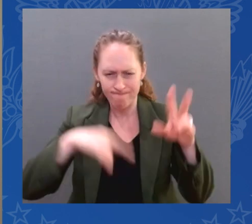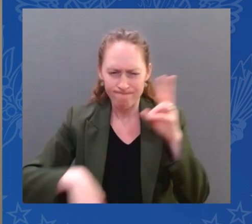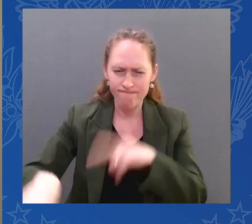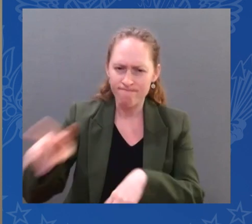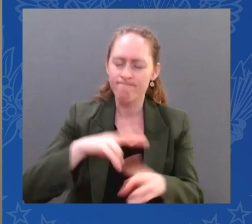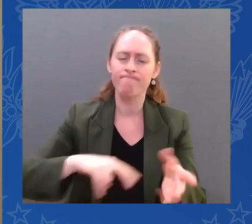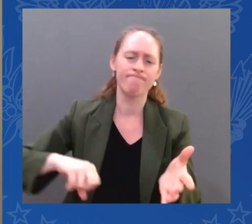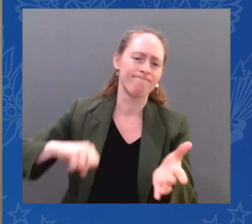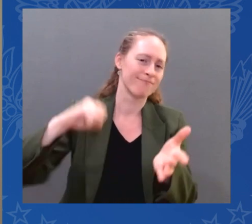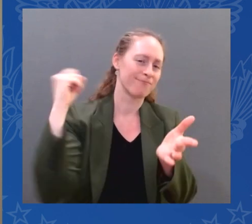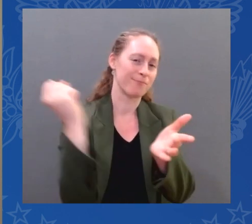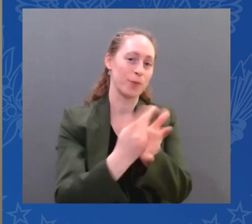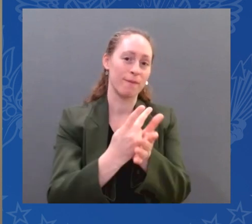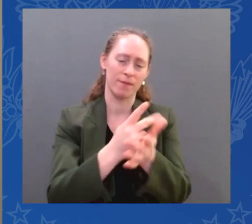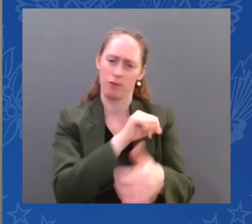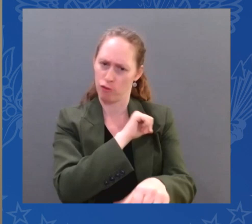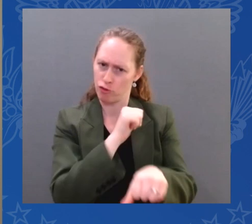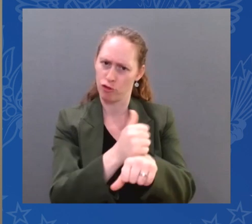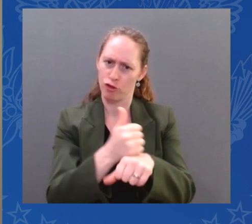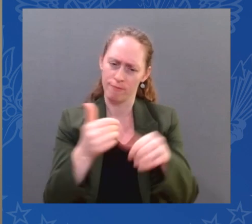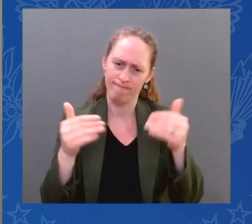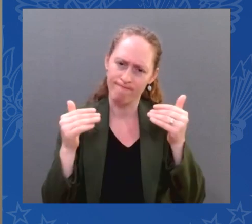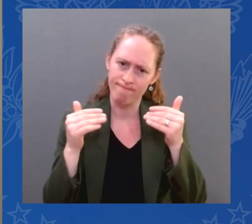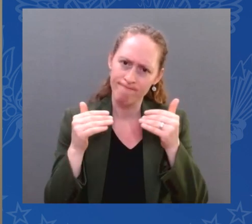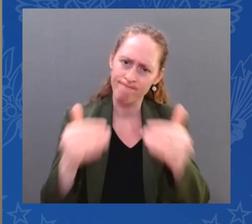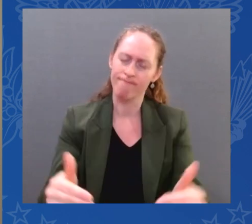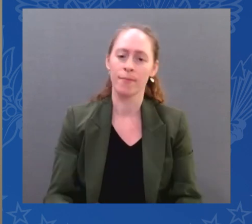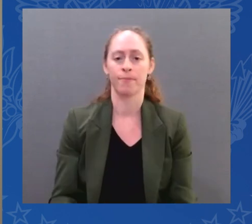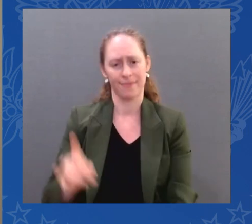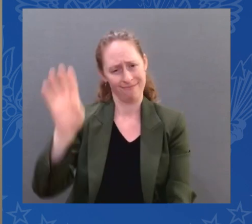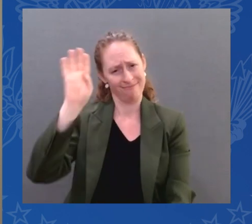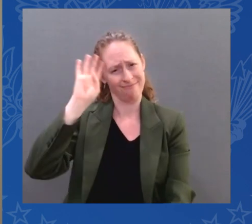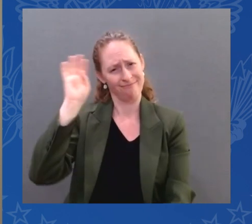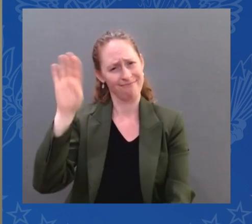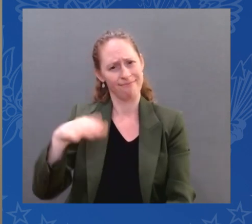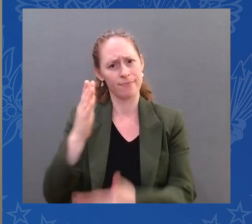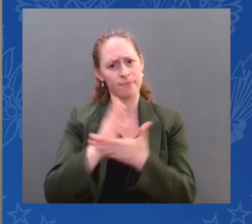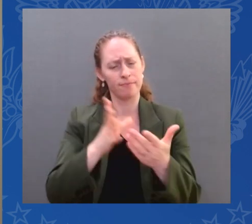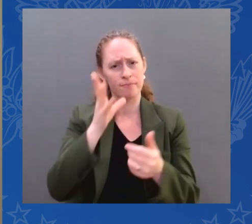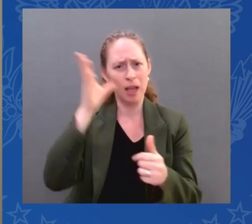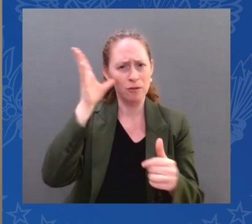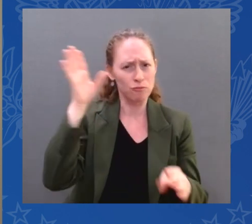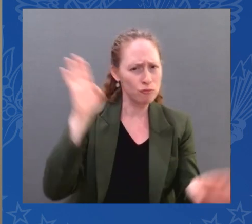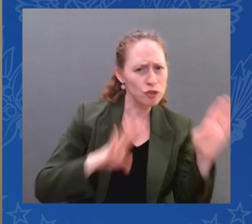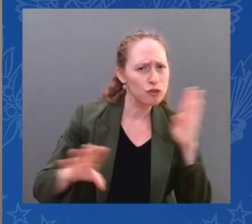I encourage you to talk to the doctor -- after you make a plan to get your child vaccinated --